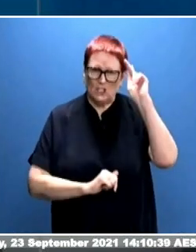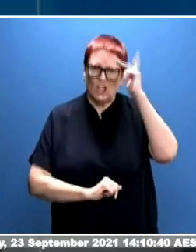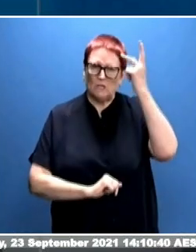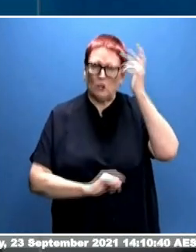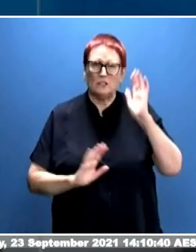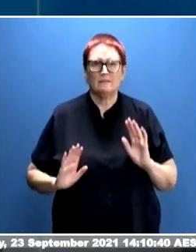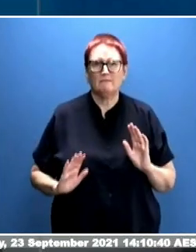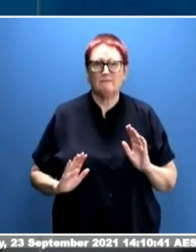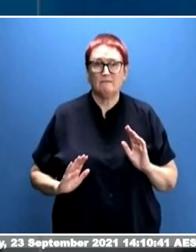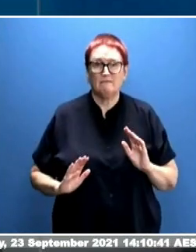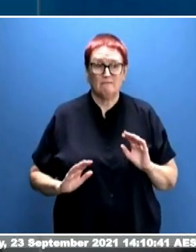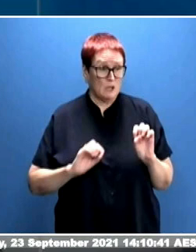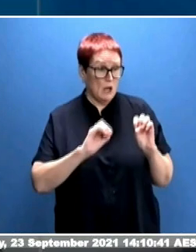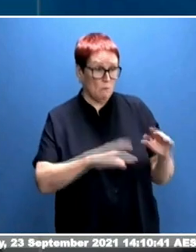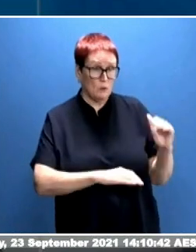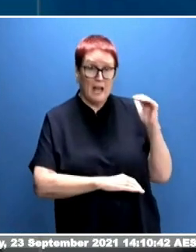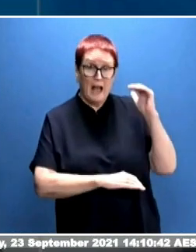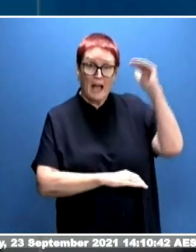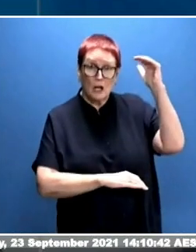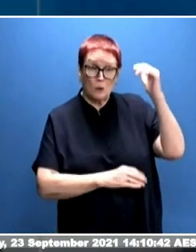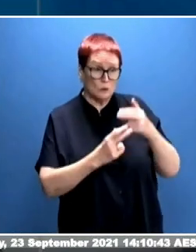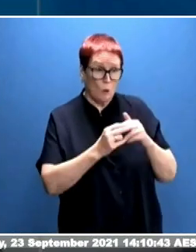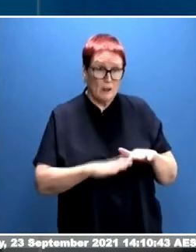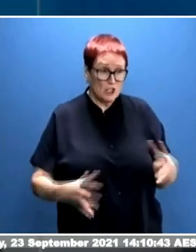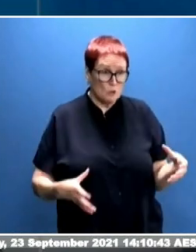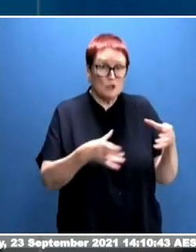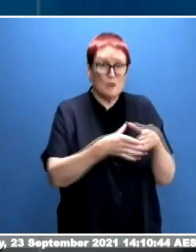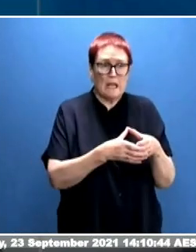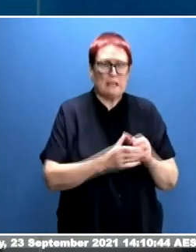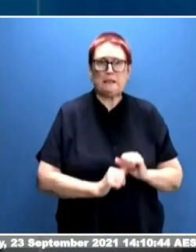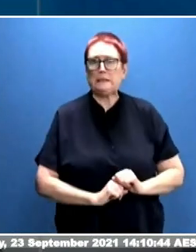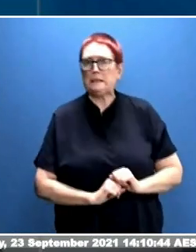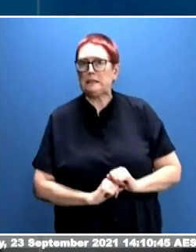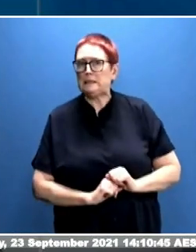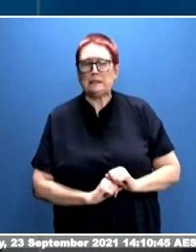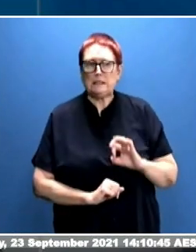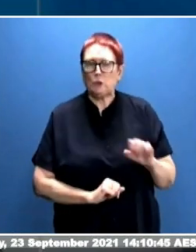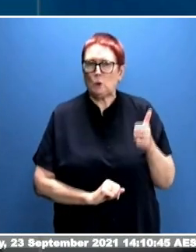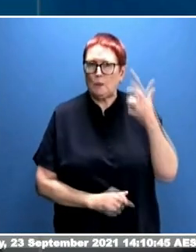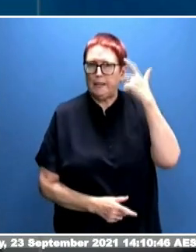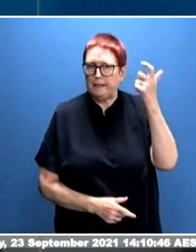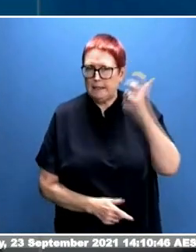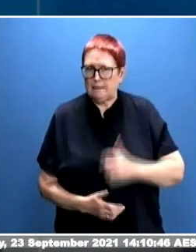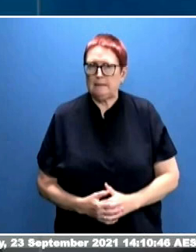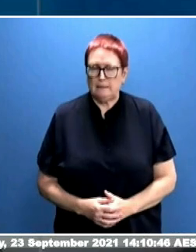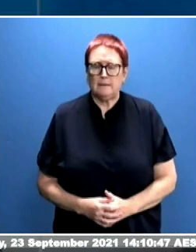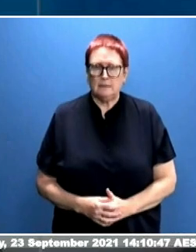children in facility is probably not suitable, and there was considerable